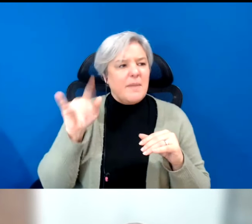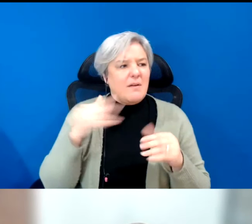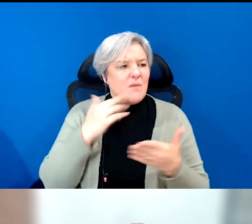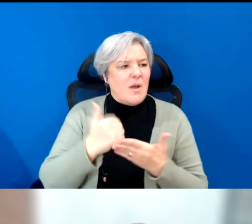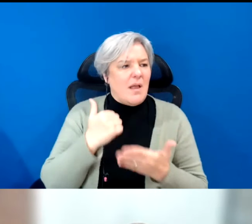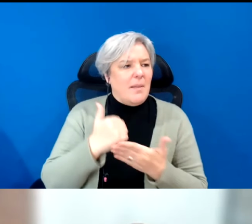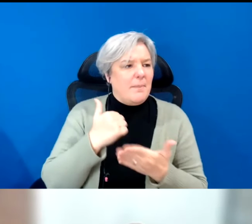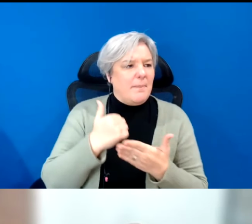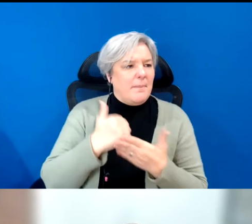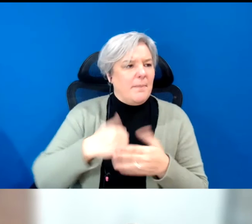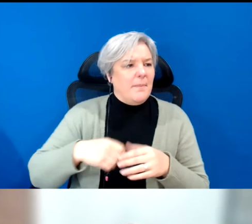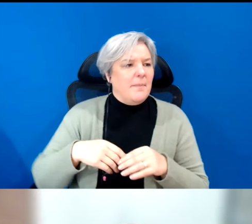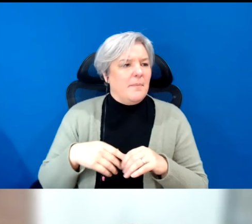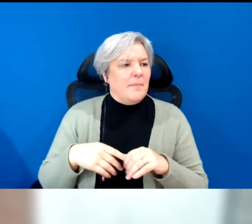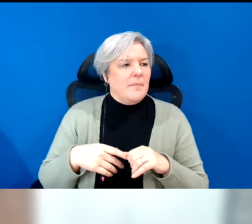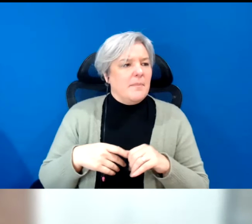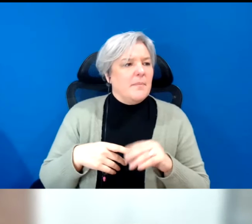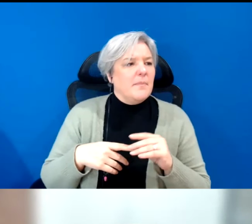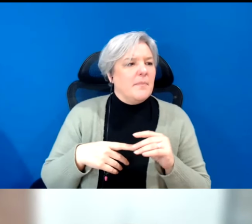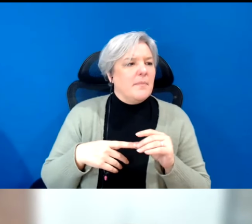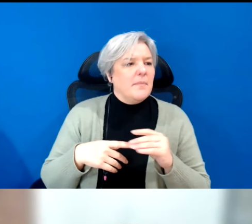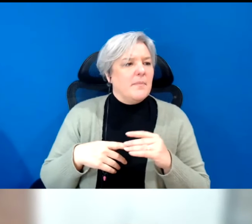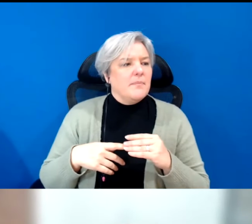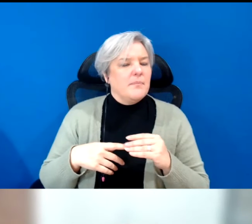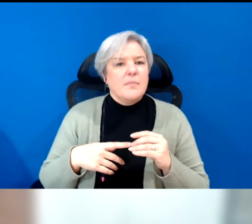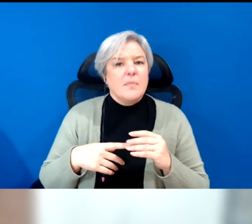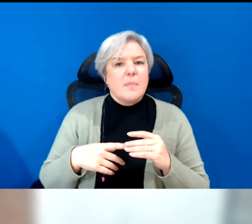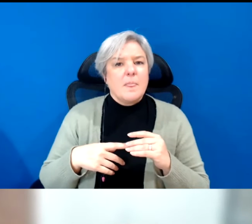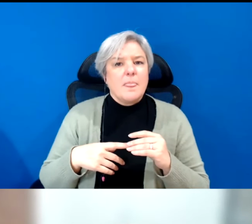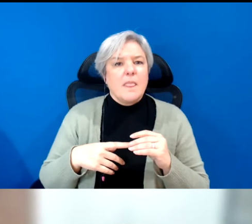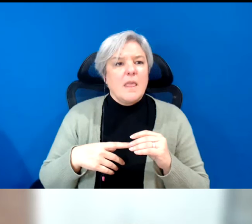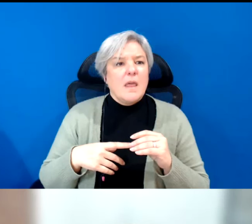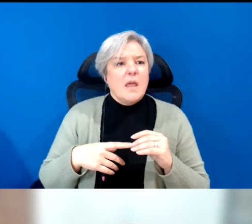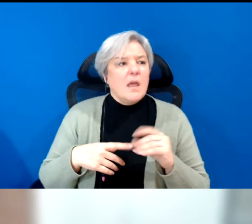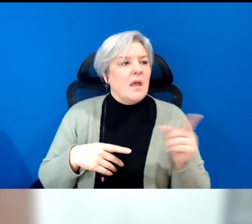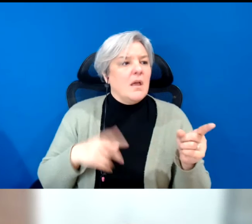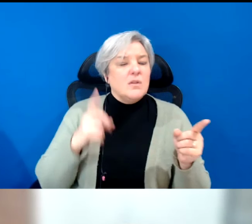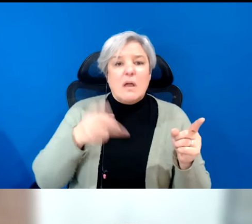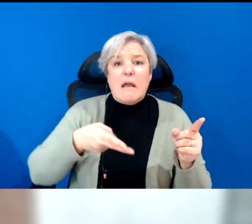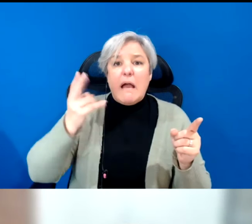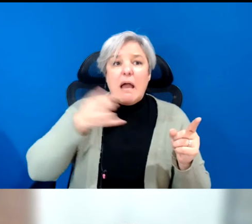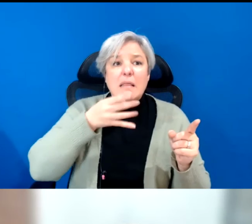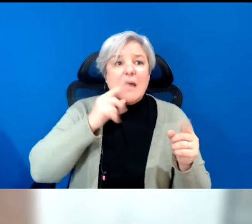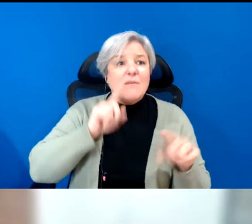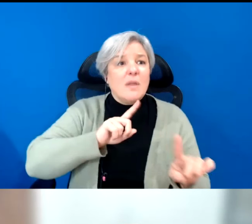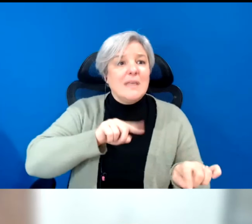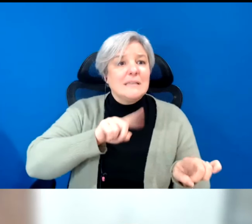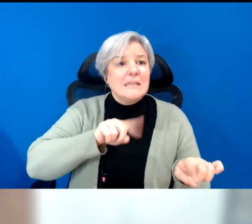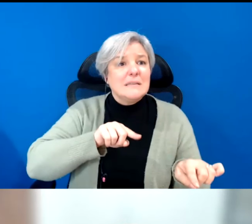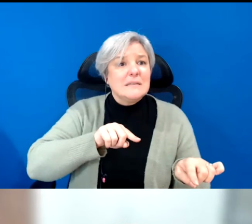Answering questions in the child is greatly appreciated. Do we need to highlight anything in the attendance spreadsheet?